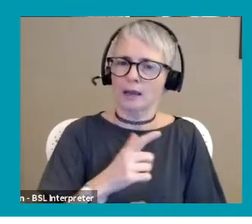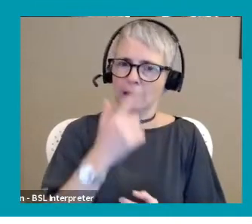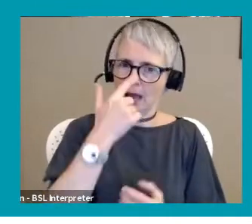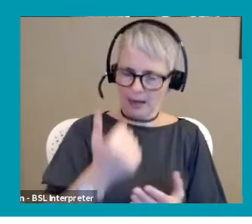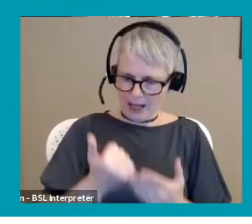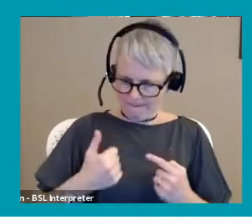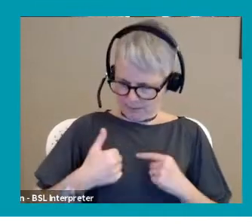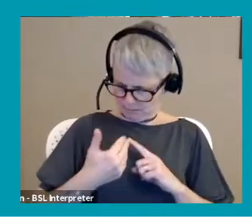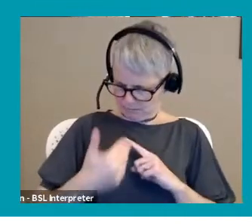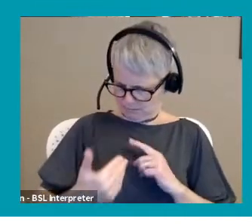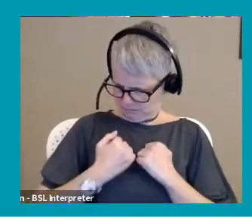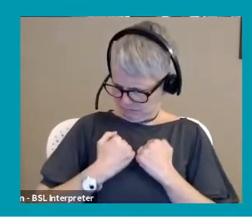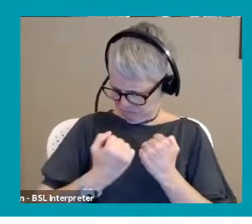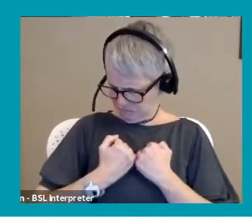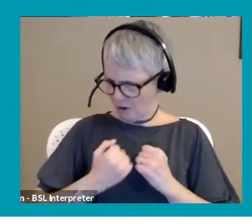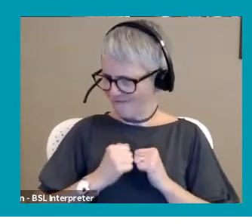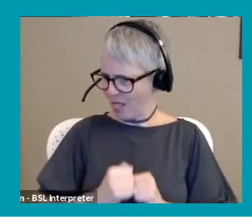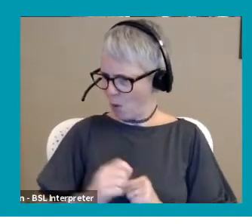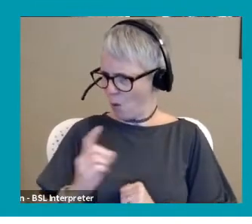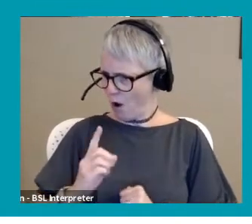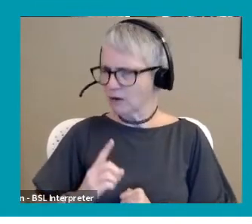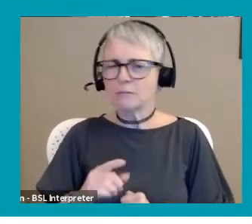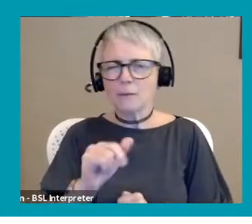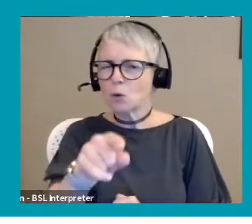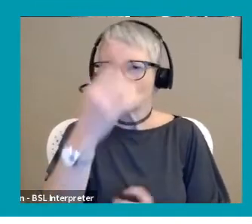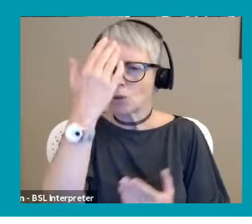If you are not too sure how to go about it and as Tammy mentioned please